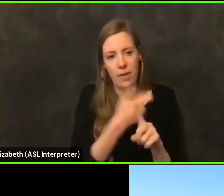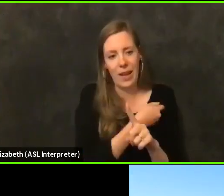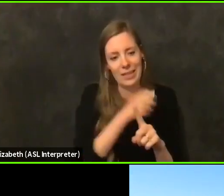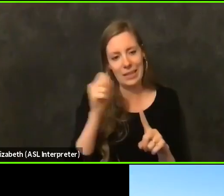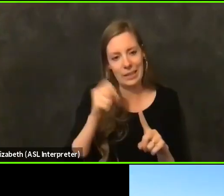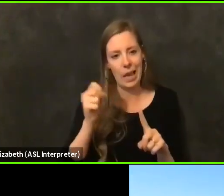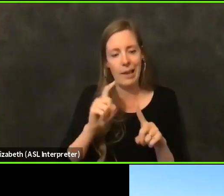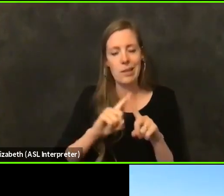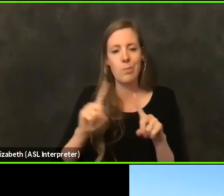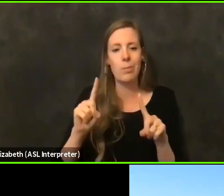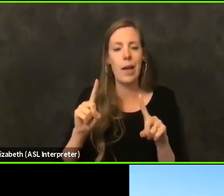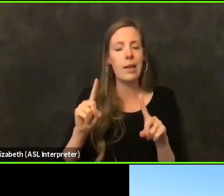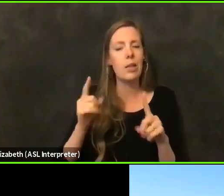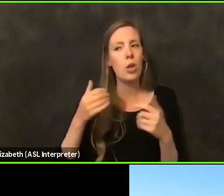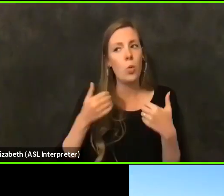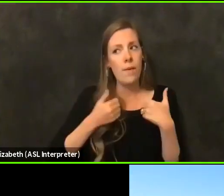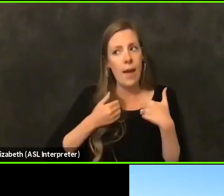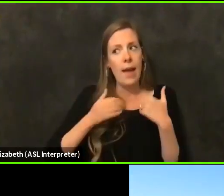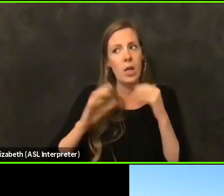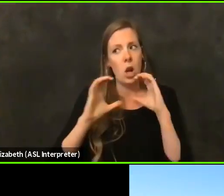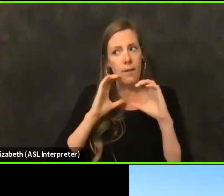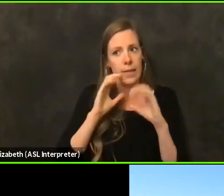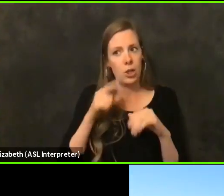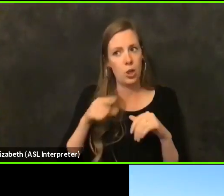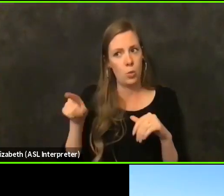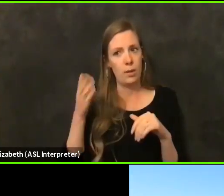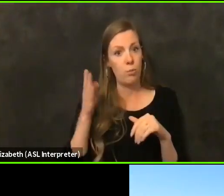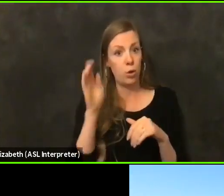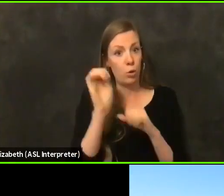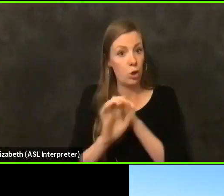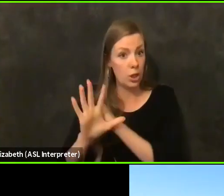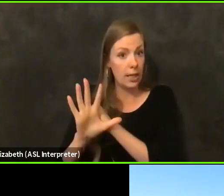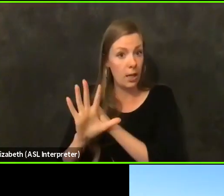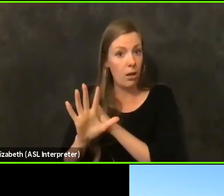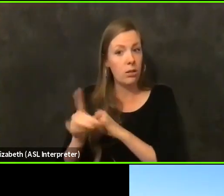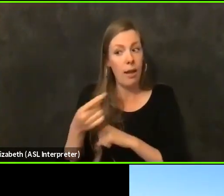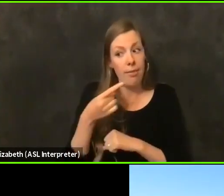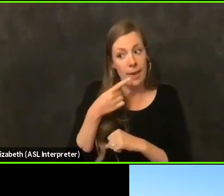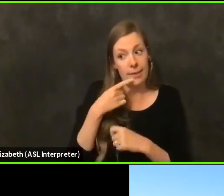we've had discussions with Blue Shield and they've said they are interested in our